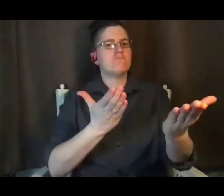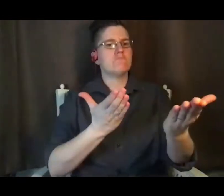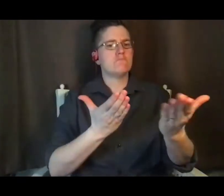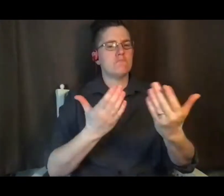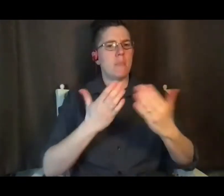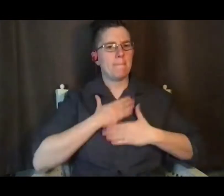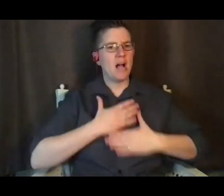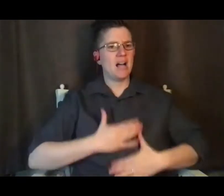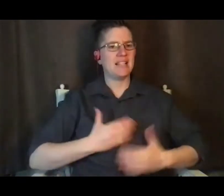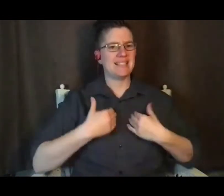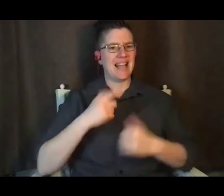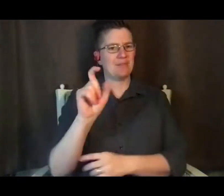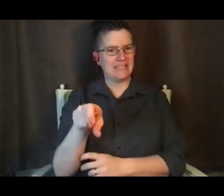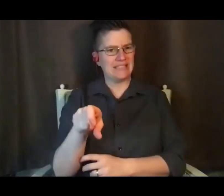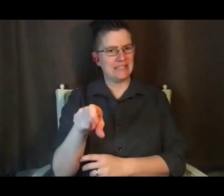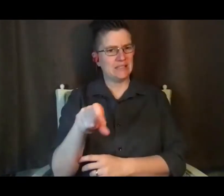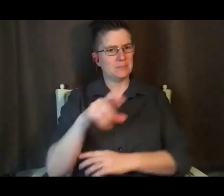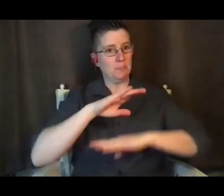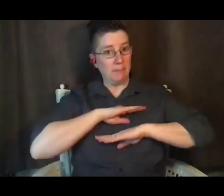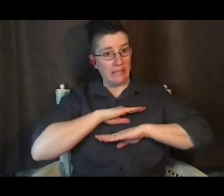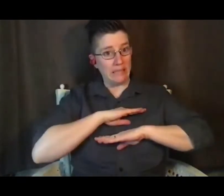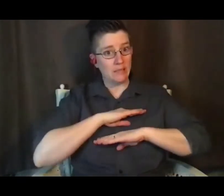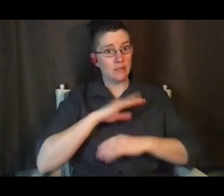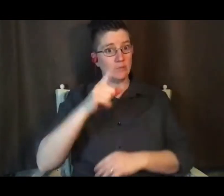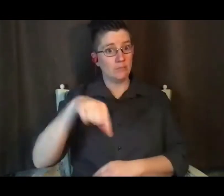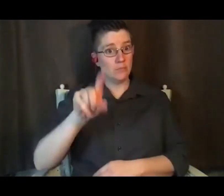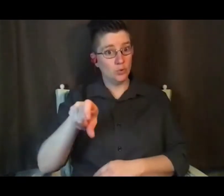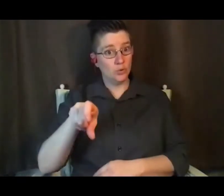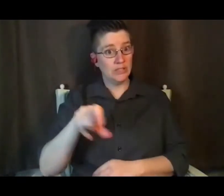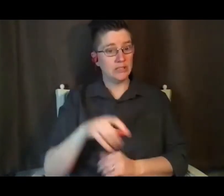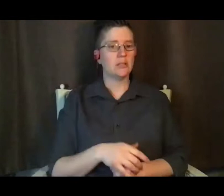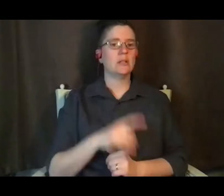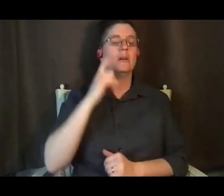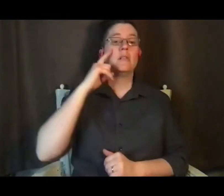this is a reminder that for those of us who cannot currently access